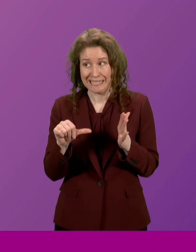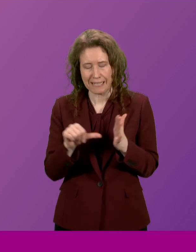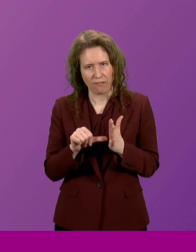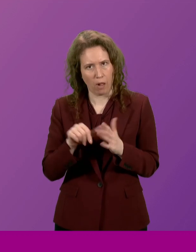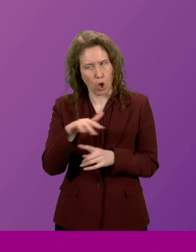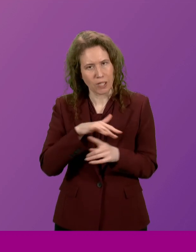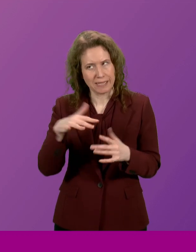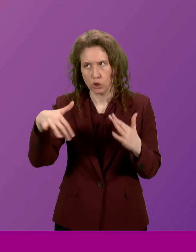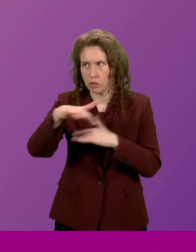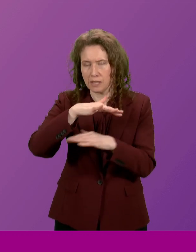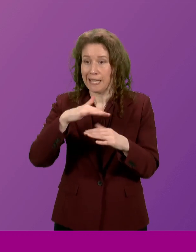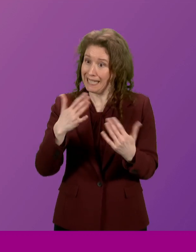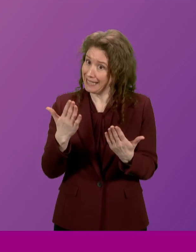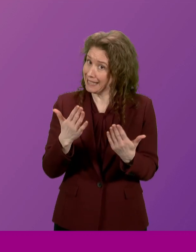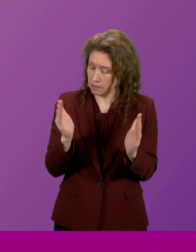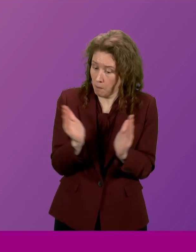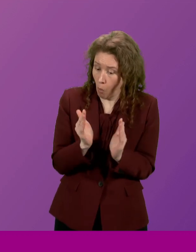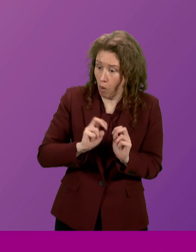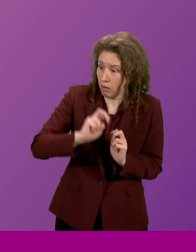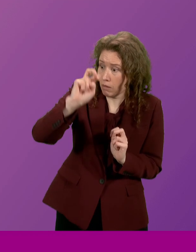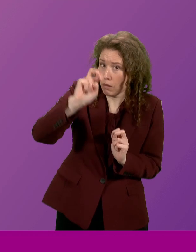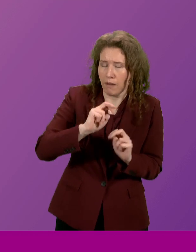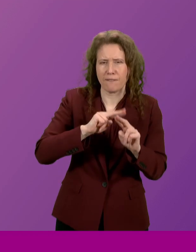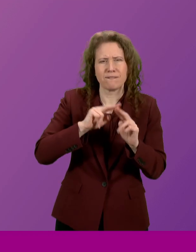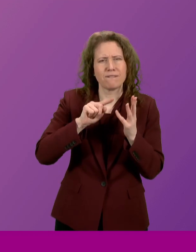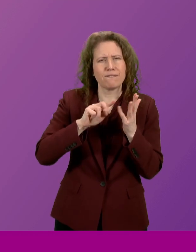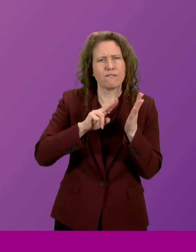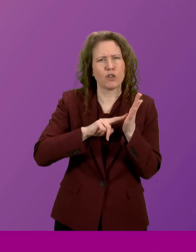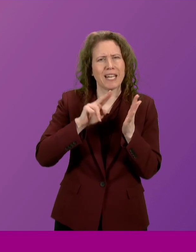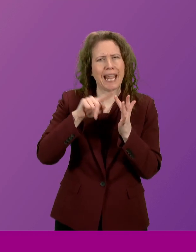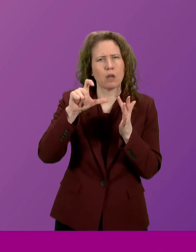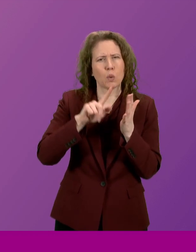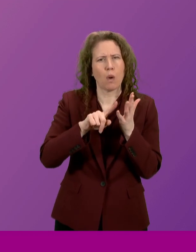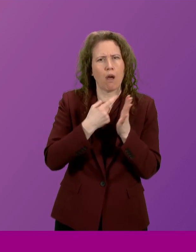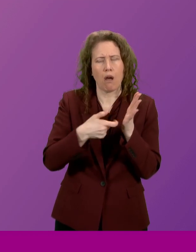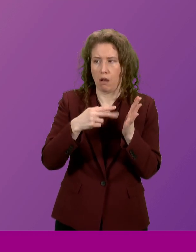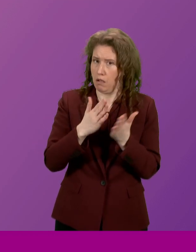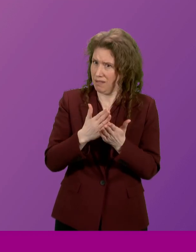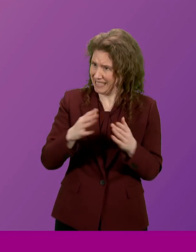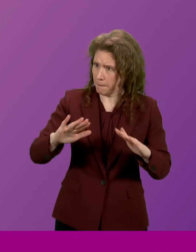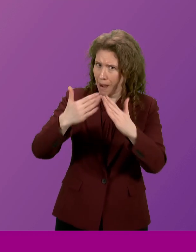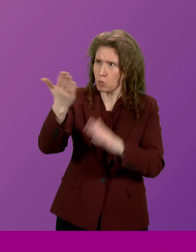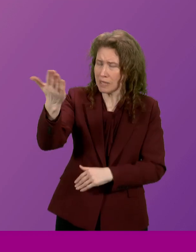that it is a funicular railway in the Cairngorms is an indication of the challenge and difficulty.